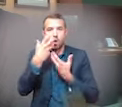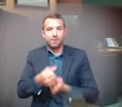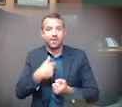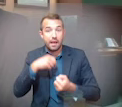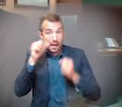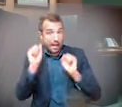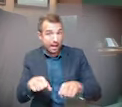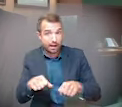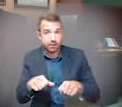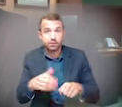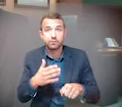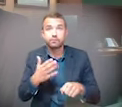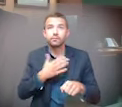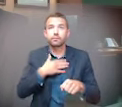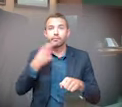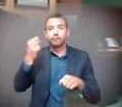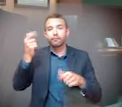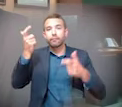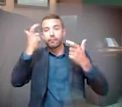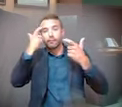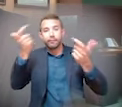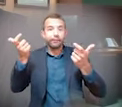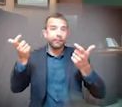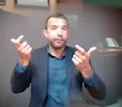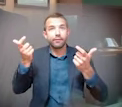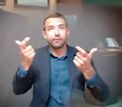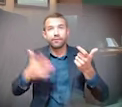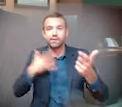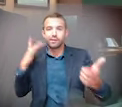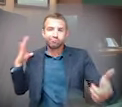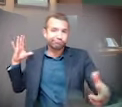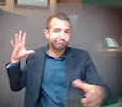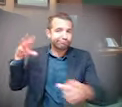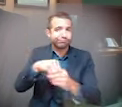the arrogance I would call it to feel that I belong in society as an equal.